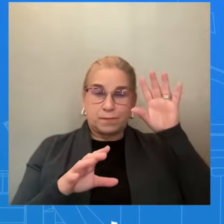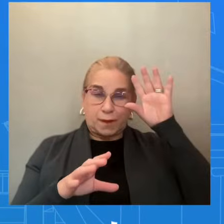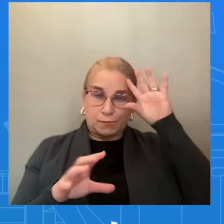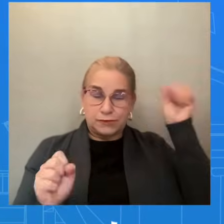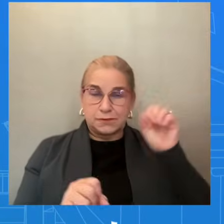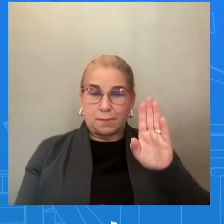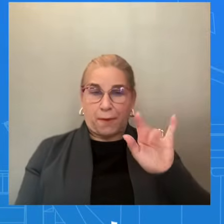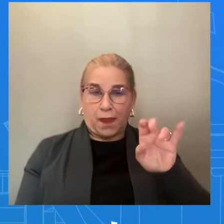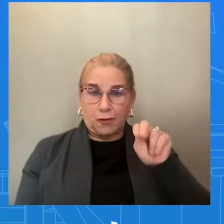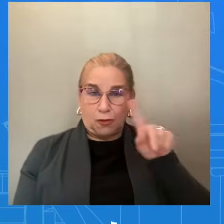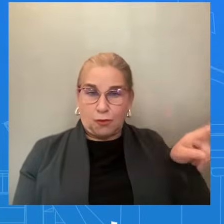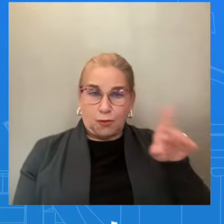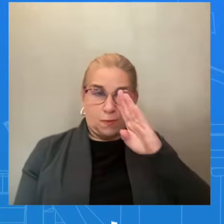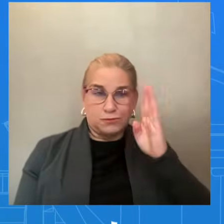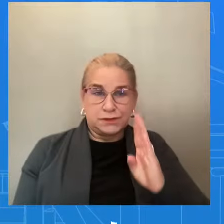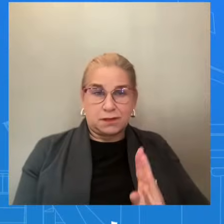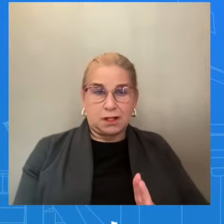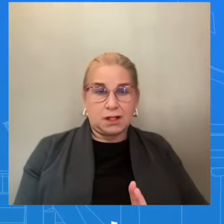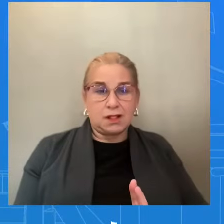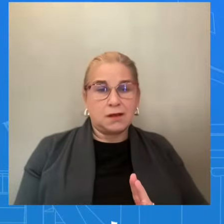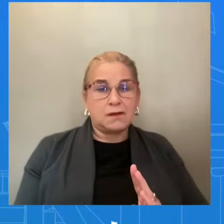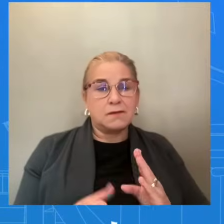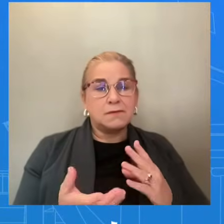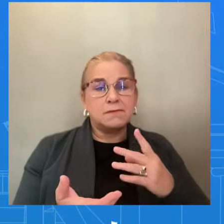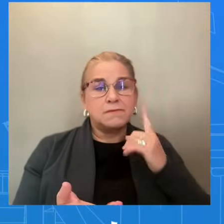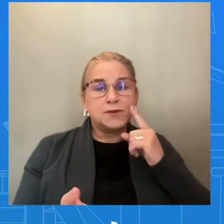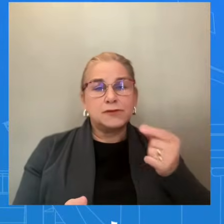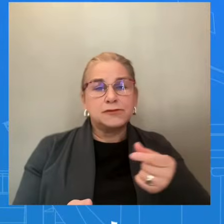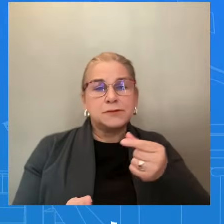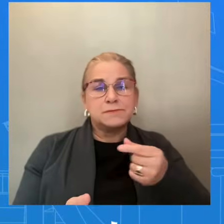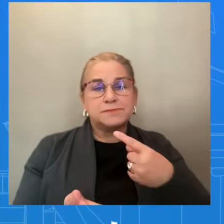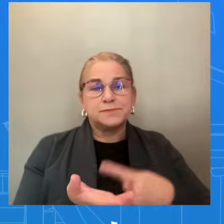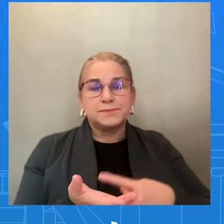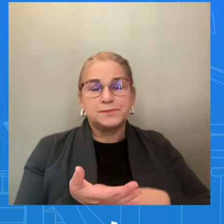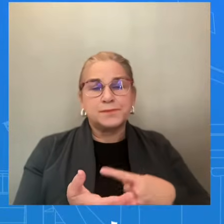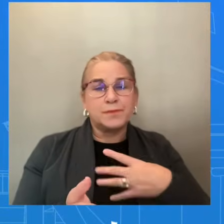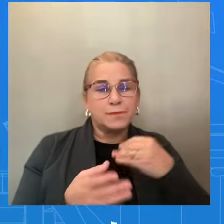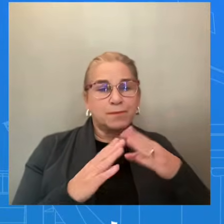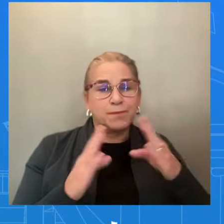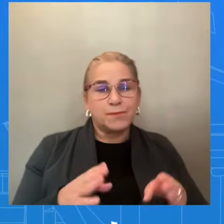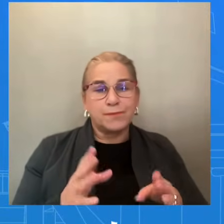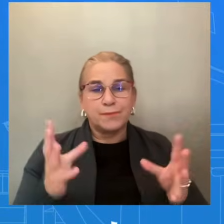on either of those questions that you asked me. Go ahead, Jared. The Press: On the call with Zelenskyy.